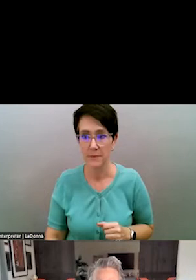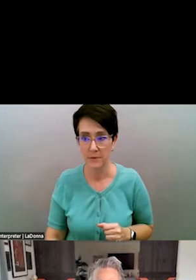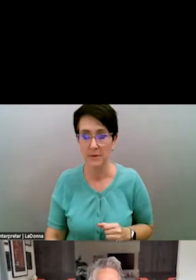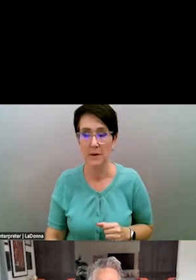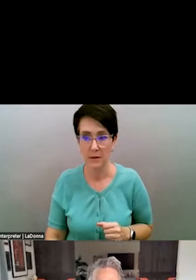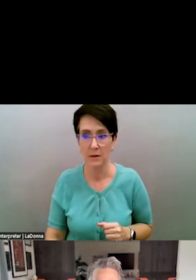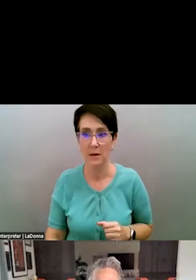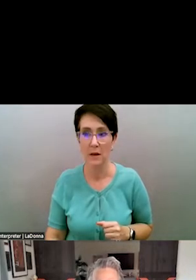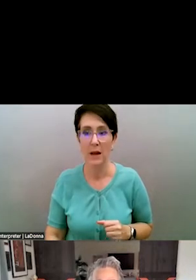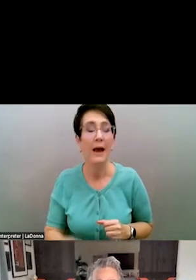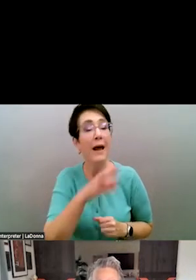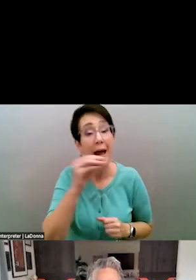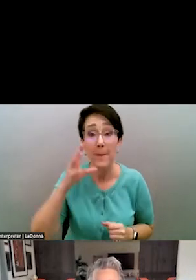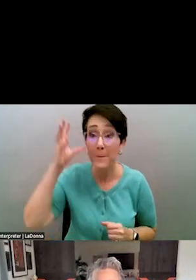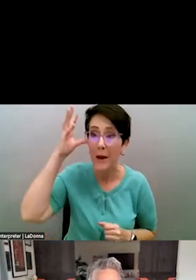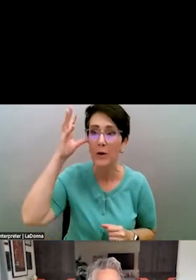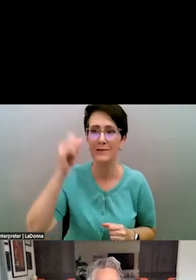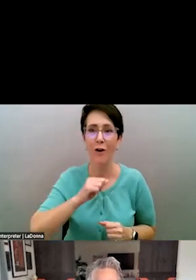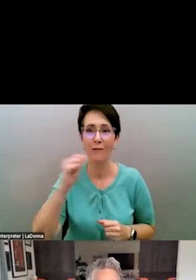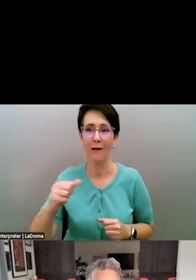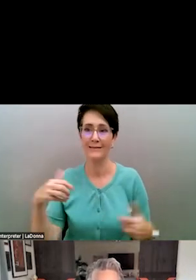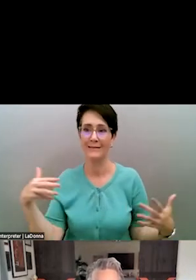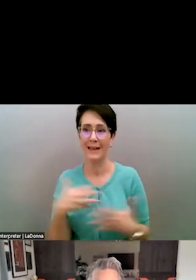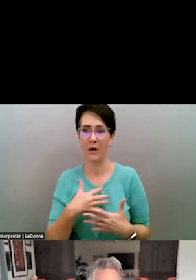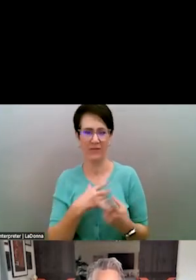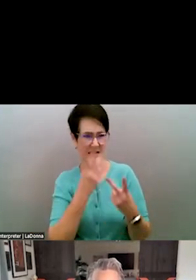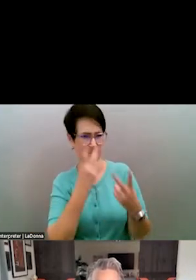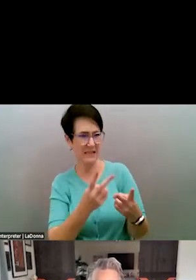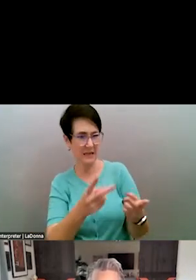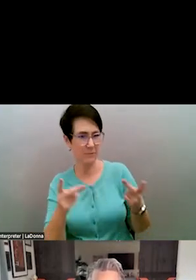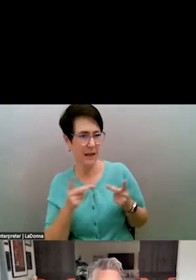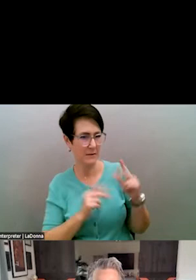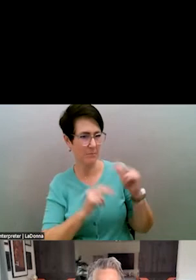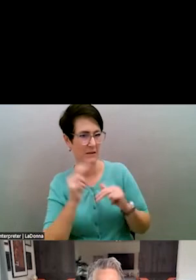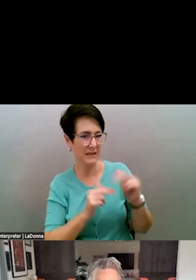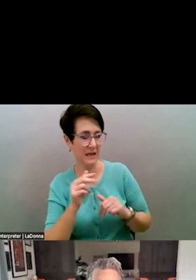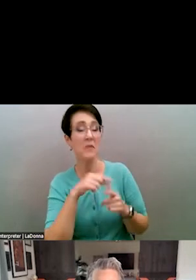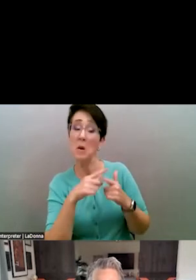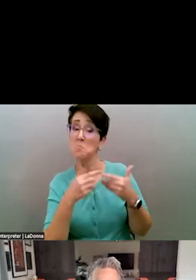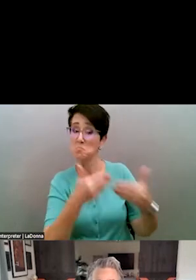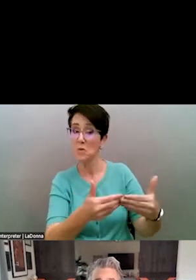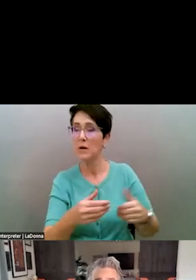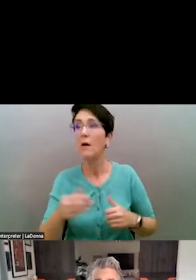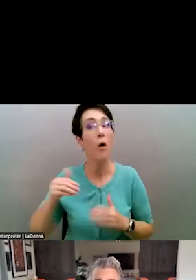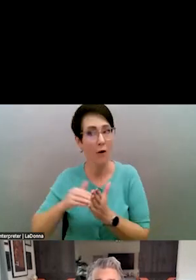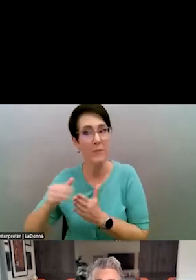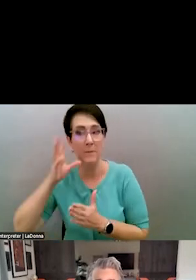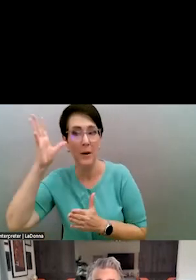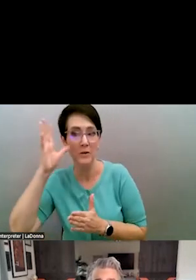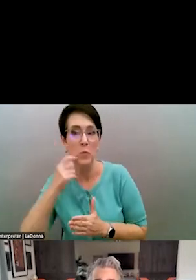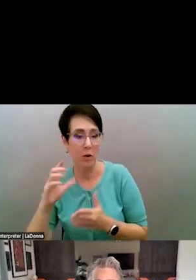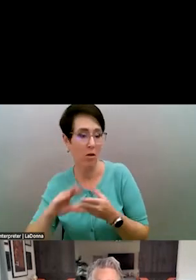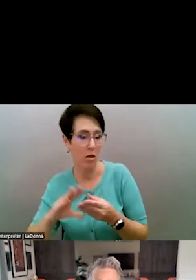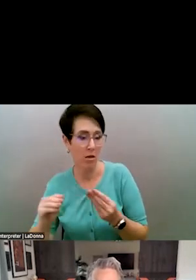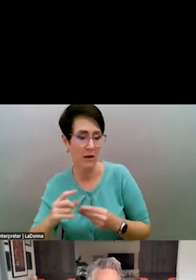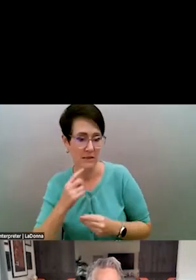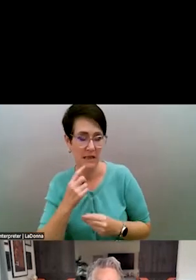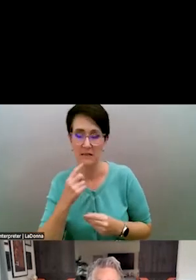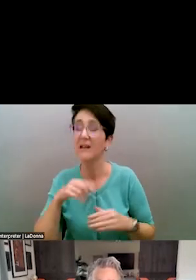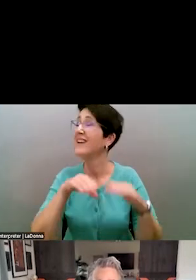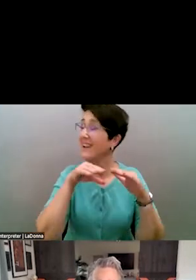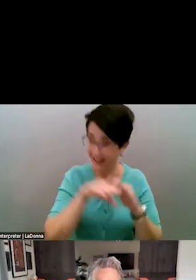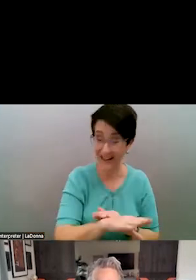SO SCARED TO SEND THEIR YOUNG PERSON TO, TO, A PLACE. HAVE A HORRIBLE EXPERIENCE. PARENTS HALF